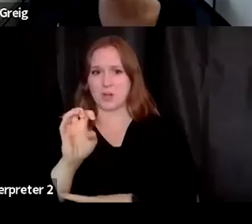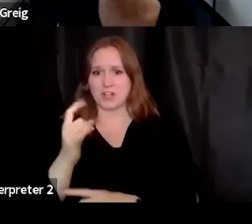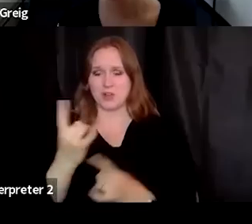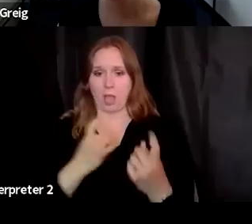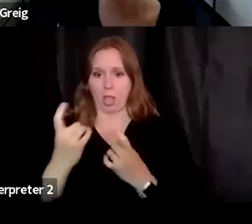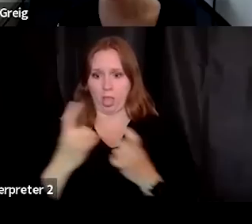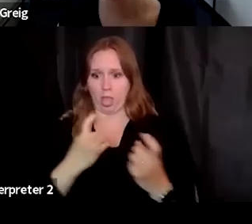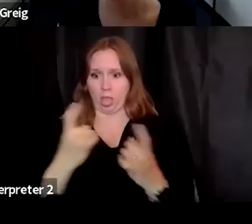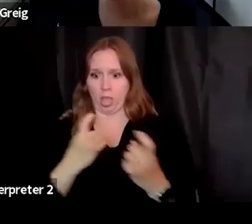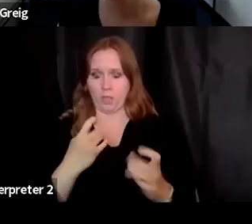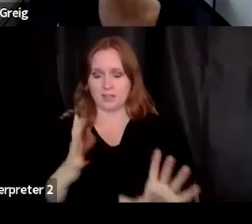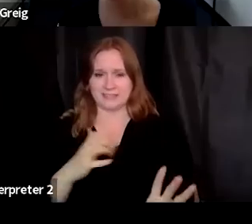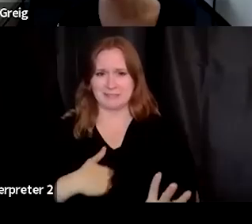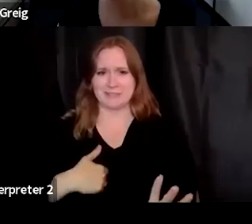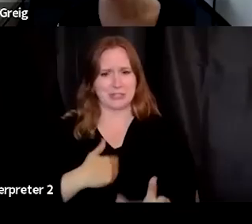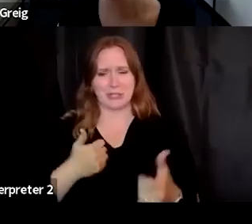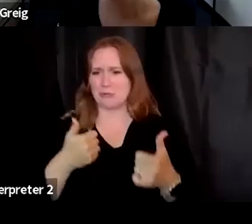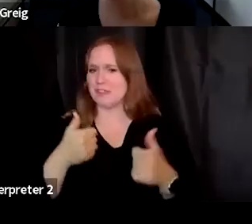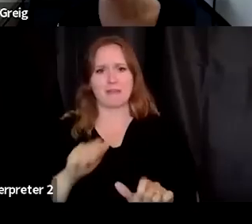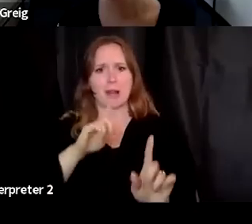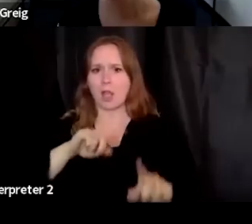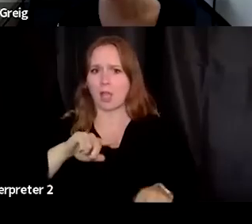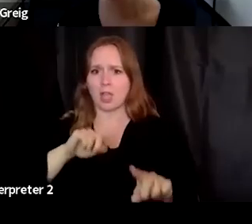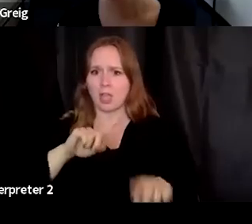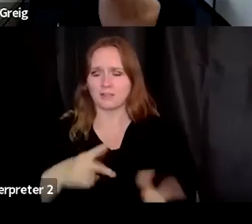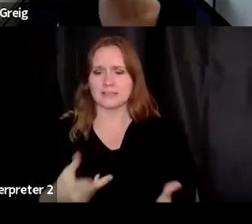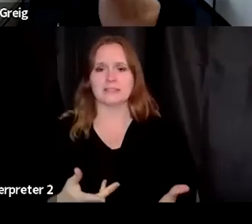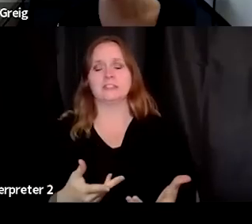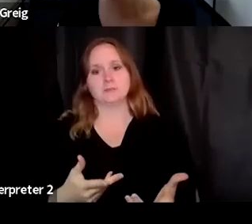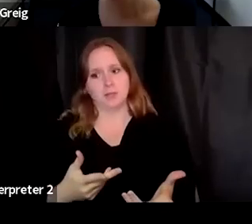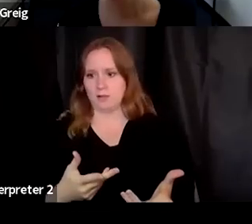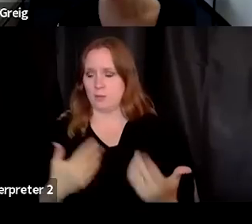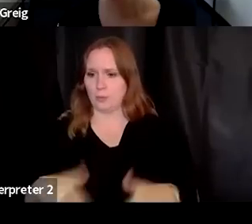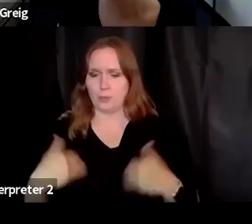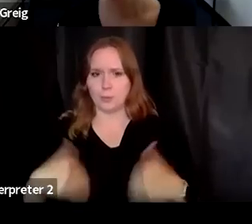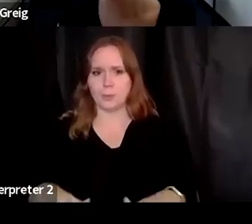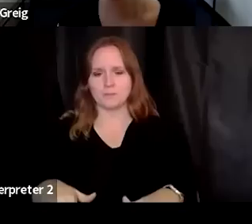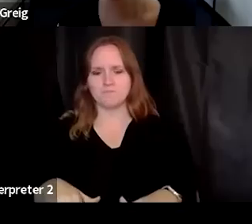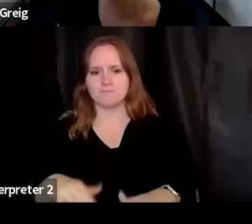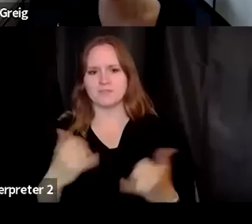So I'm sorry we did our best, but that tells us that this is something that you want to know more about.